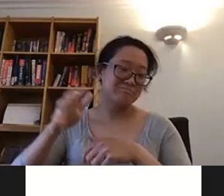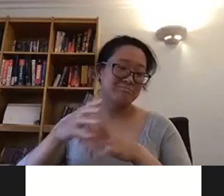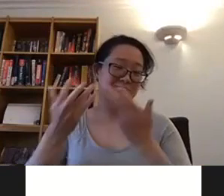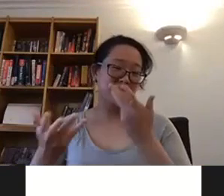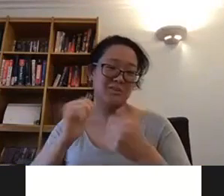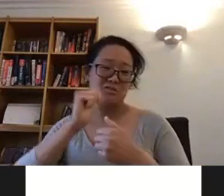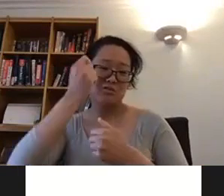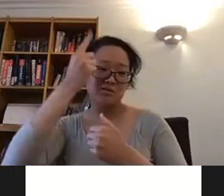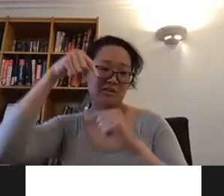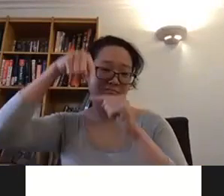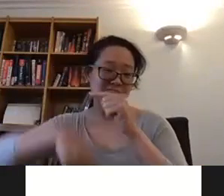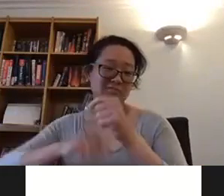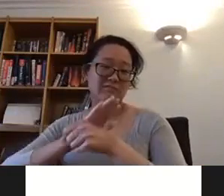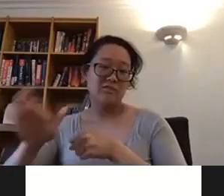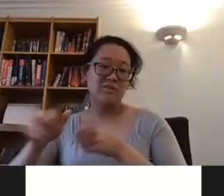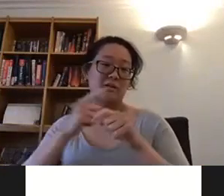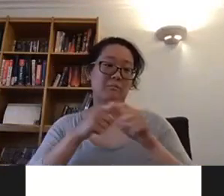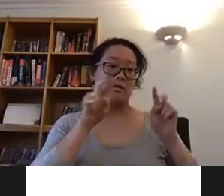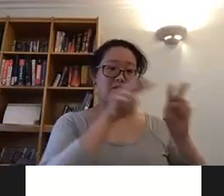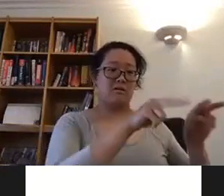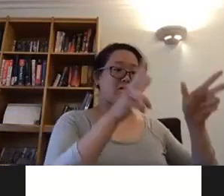So perhaps their English skills may not be good.